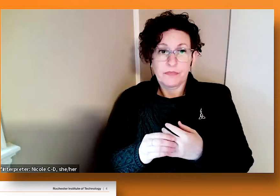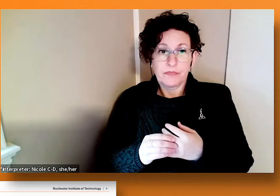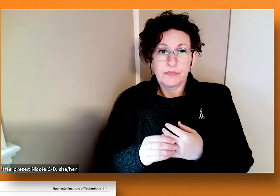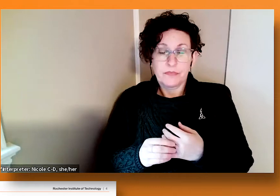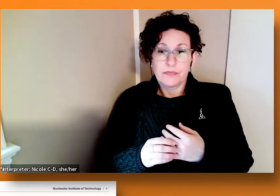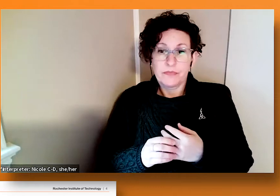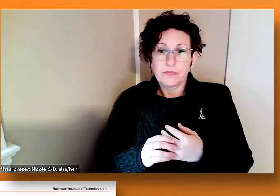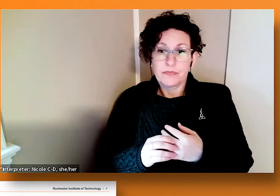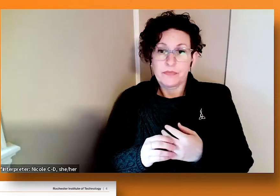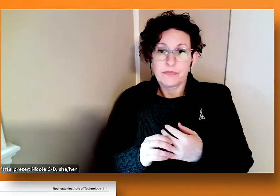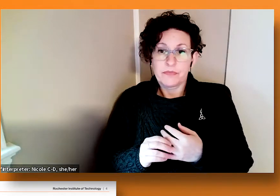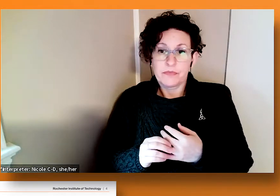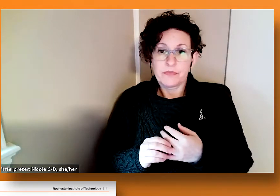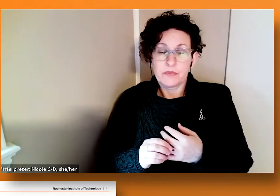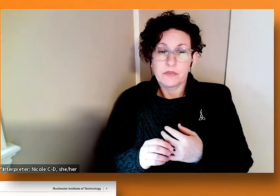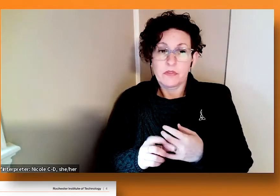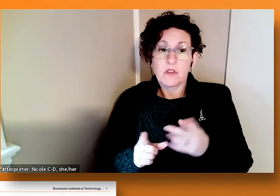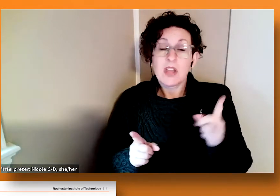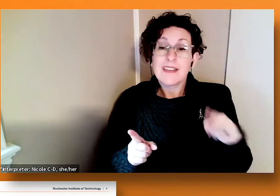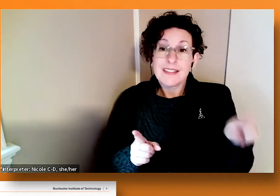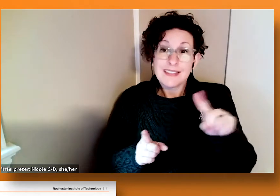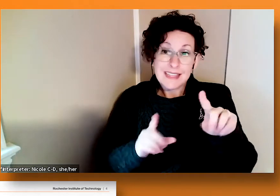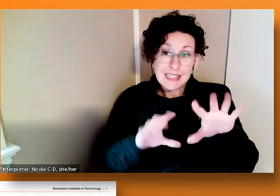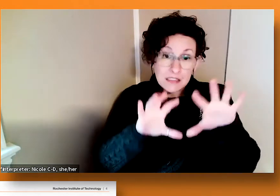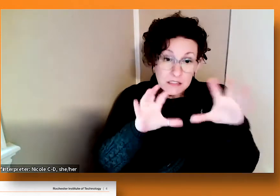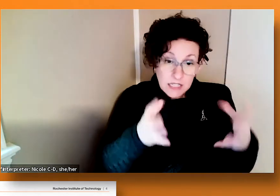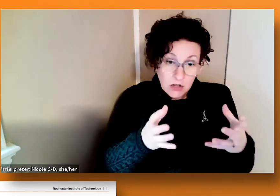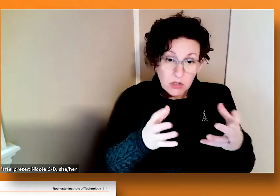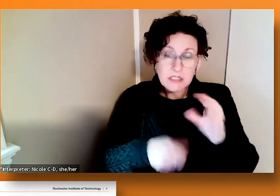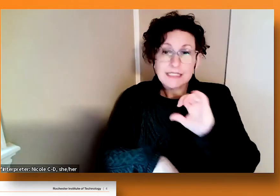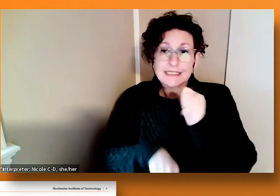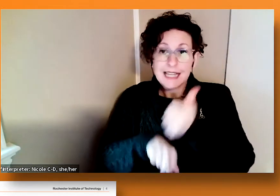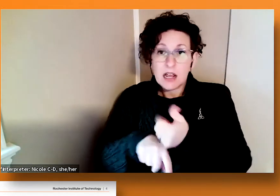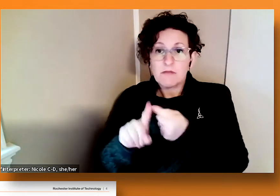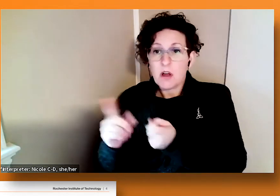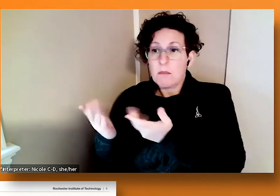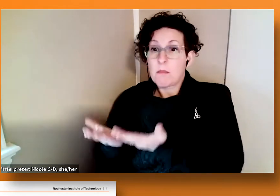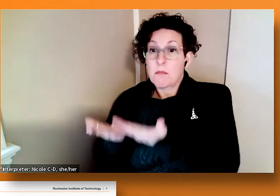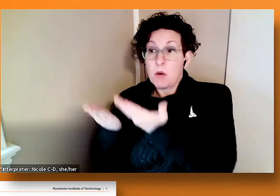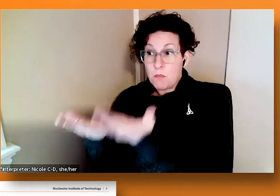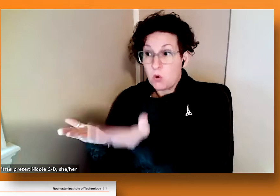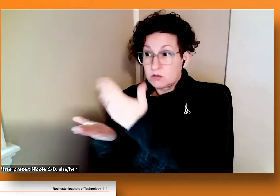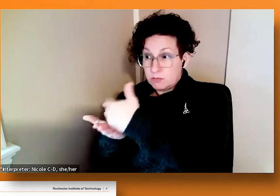that was set up from the proposed budget.